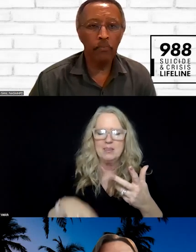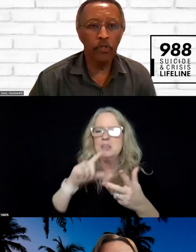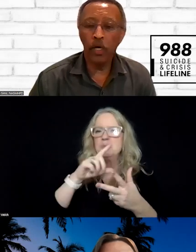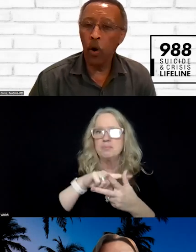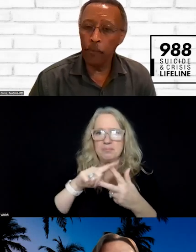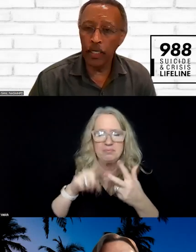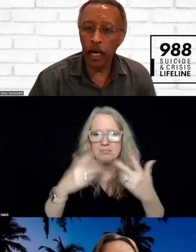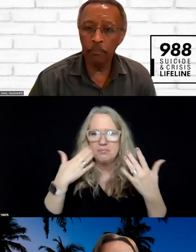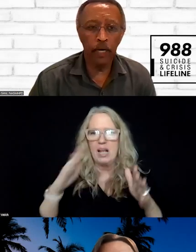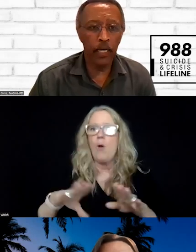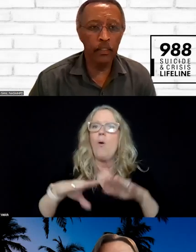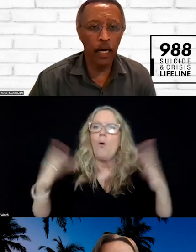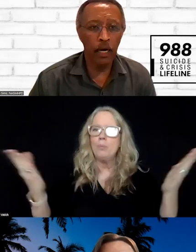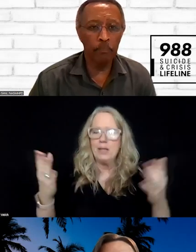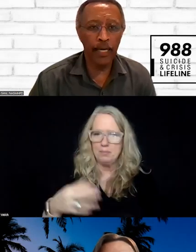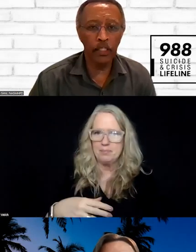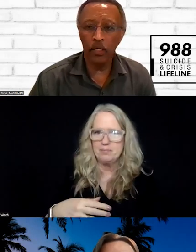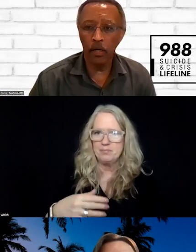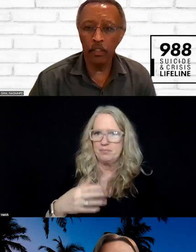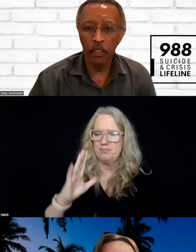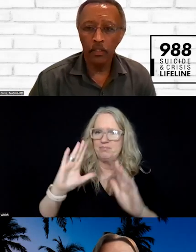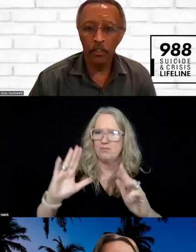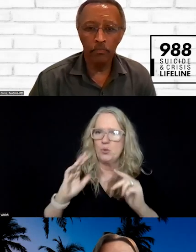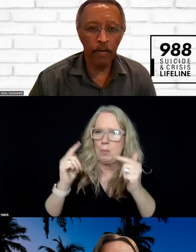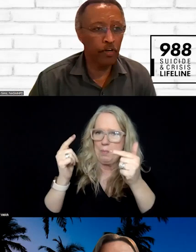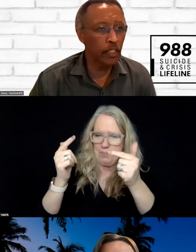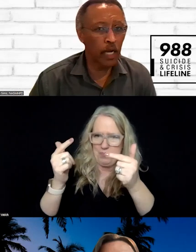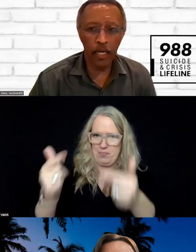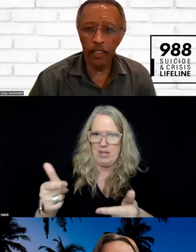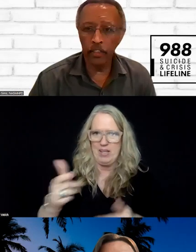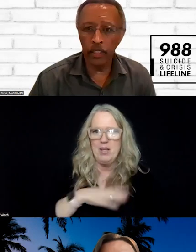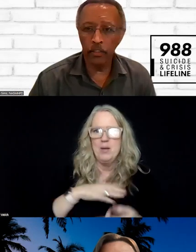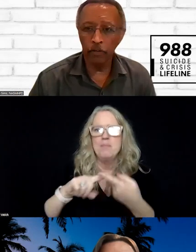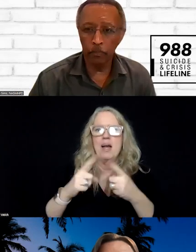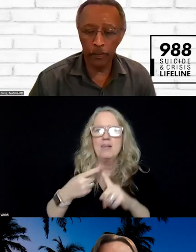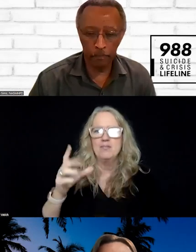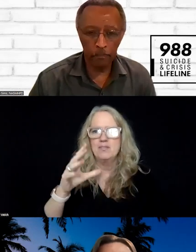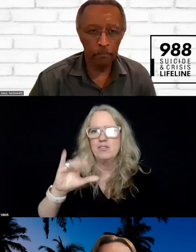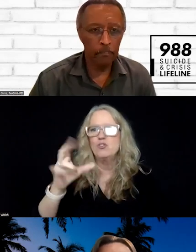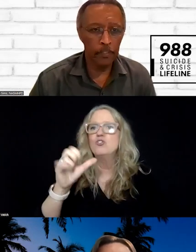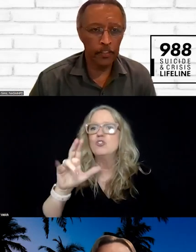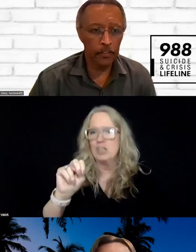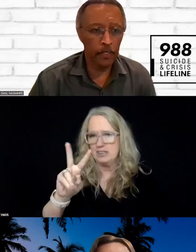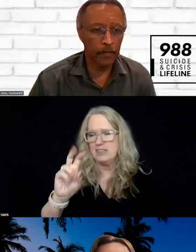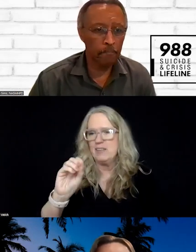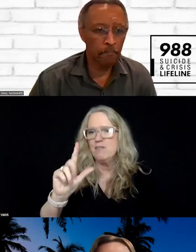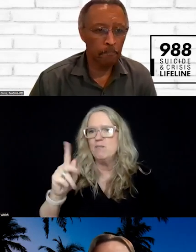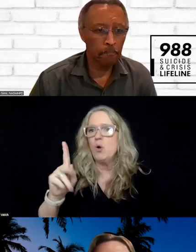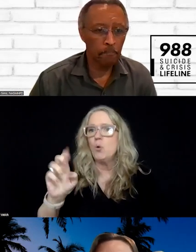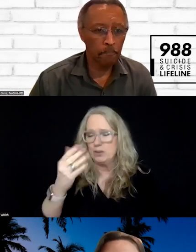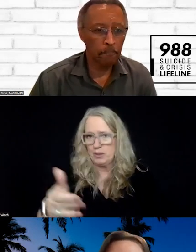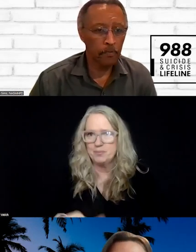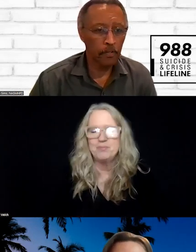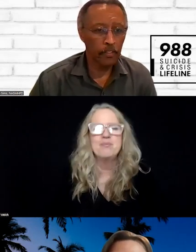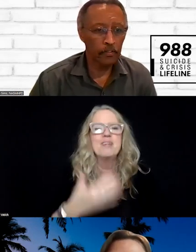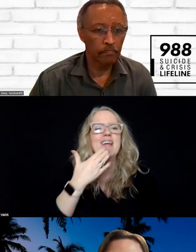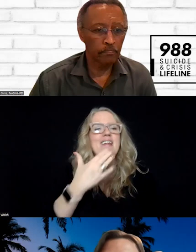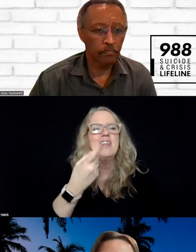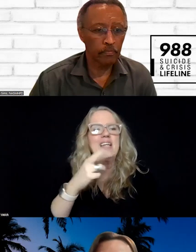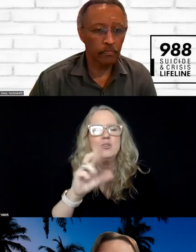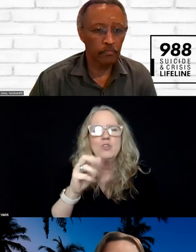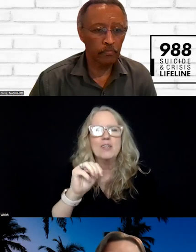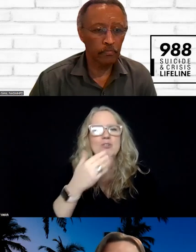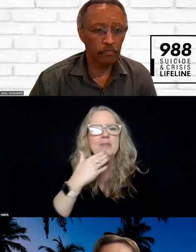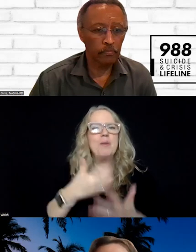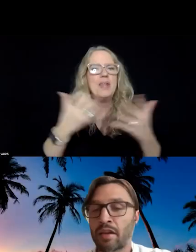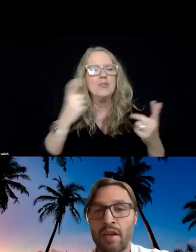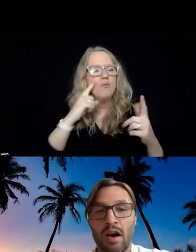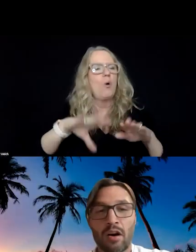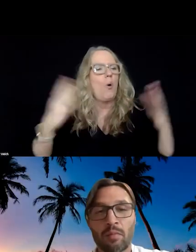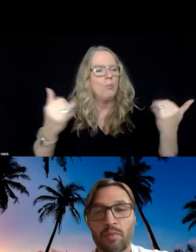GOING TO OPEN IT UP TO MY COLLEAGUE JUSTIN VOLPE. >> THANK YOU. THANK YOU FOR OPENING TODAY.